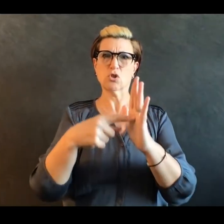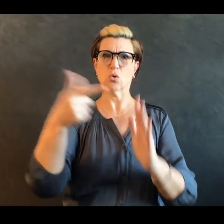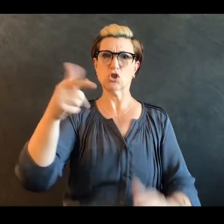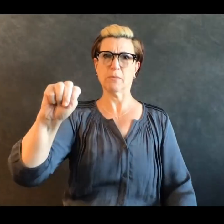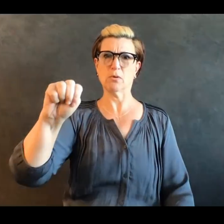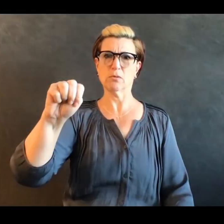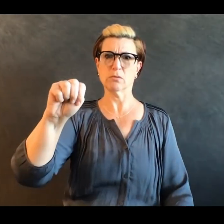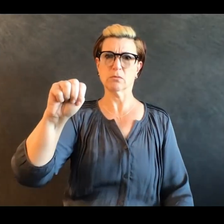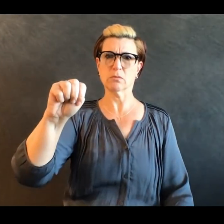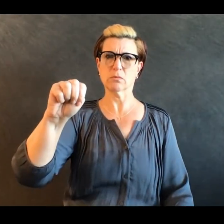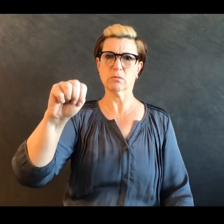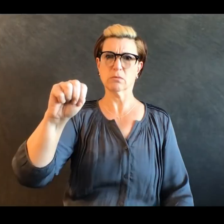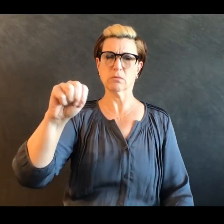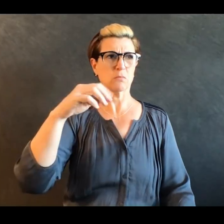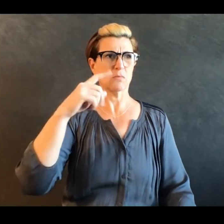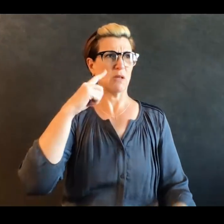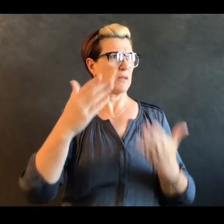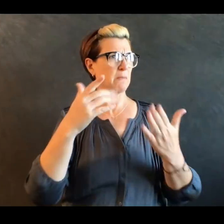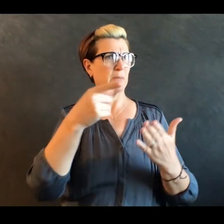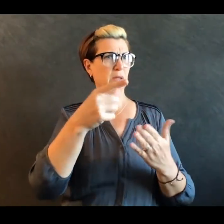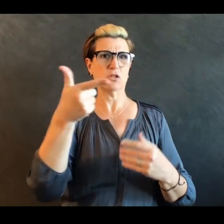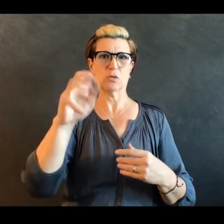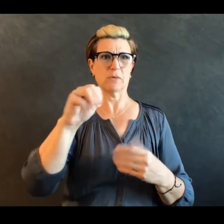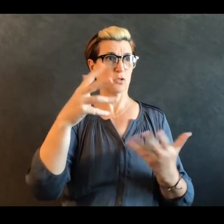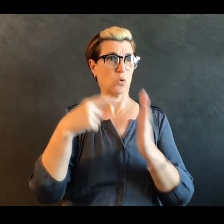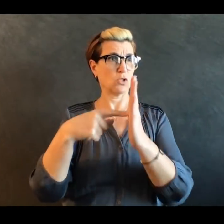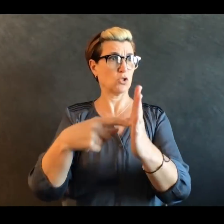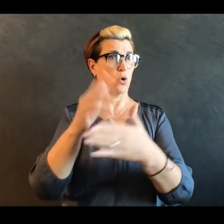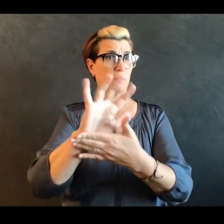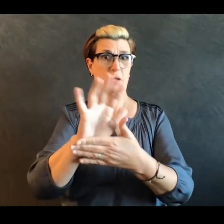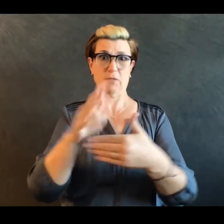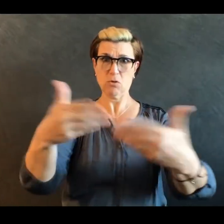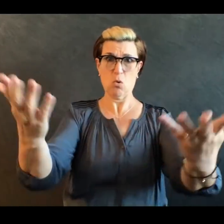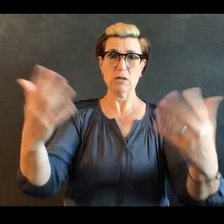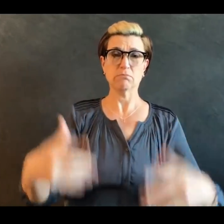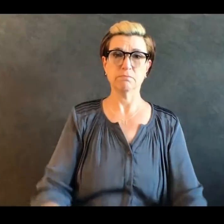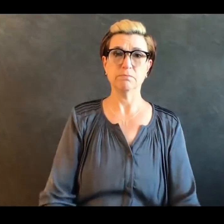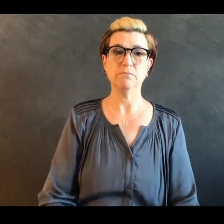might be wanting to play that for your benefit please